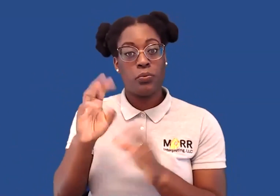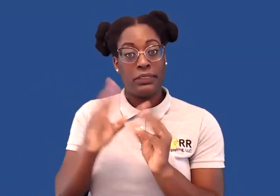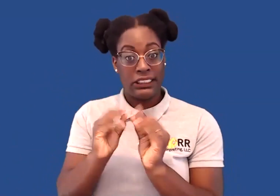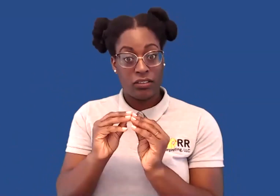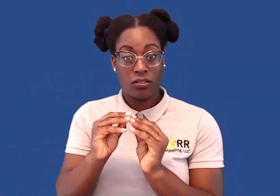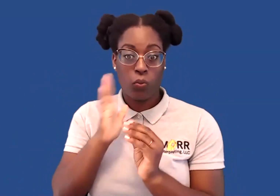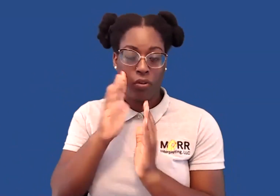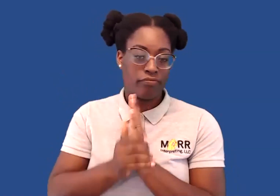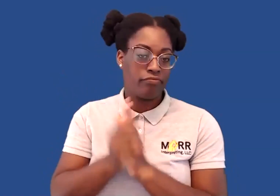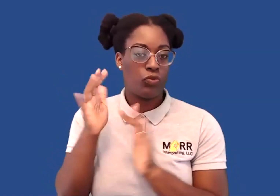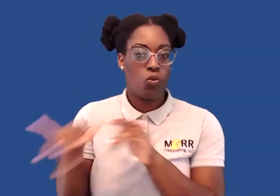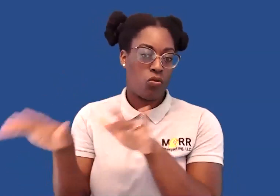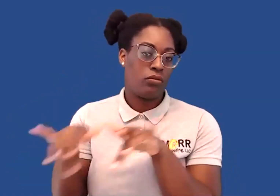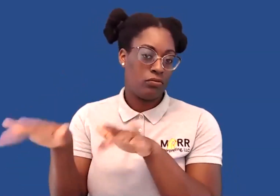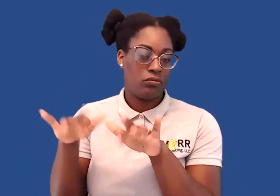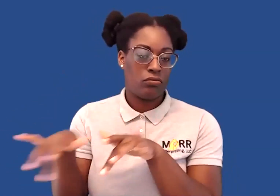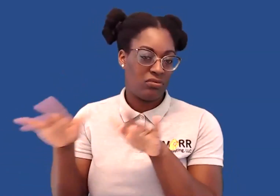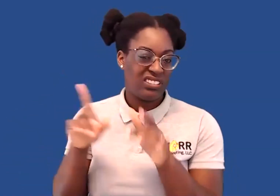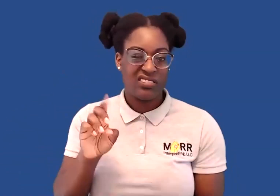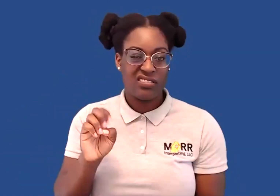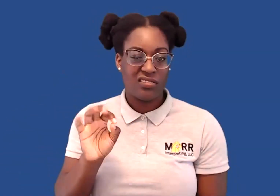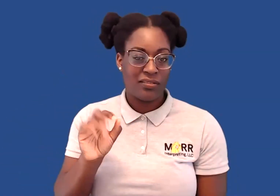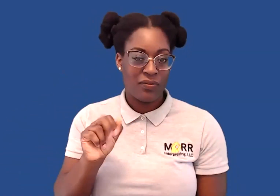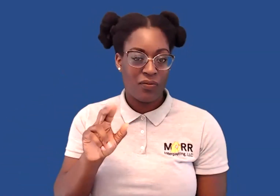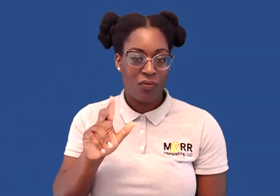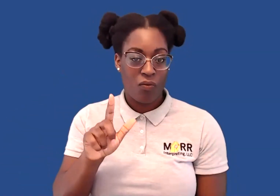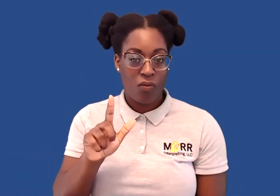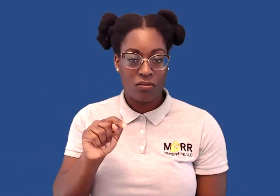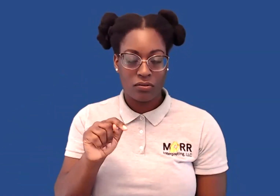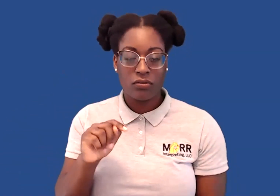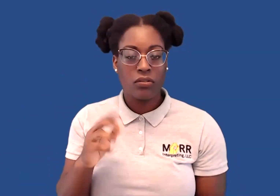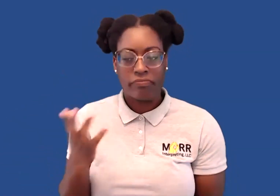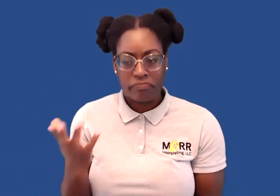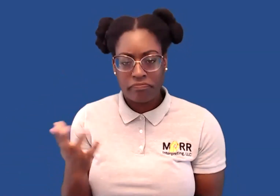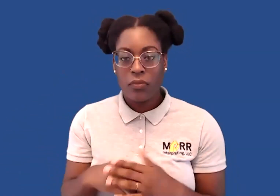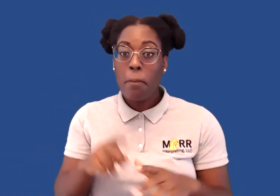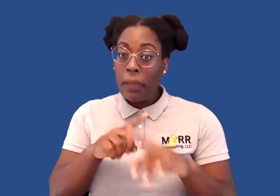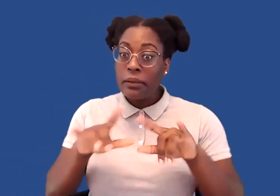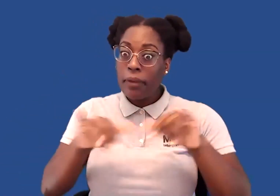But that doesn't mean there can't be informed consent about these issues.